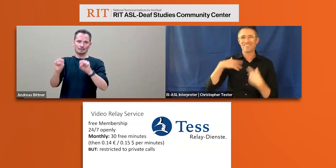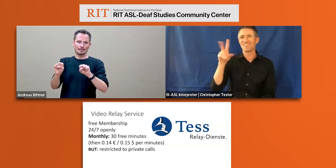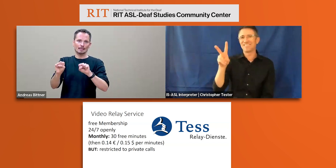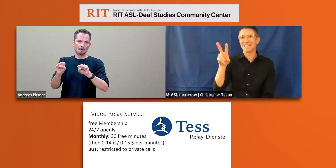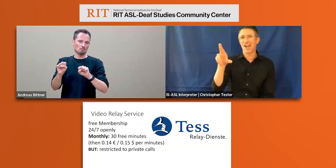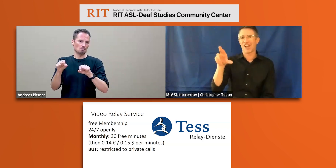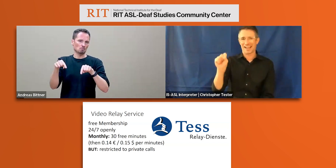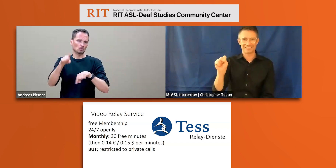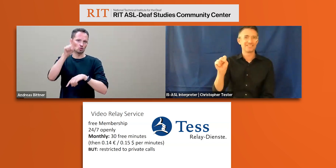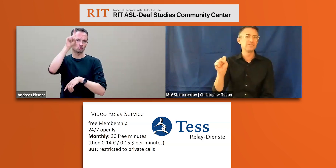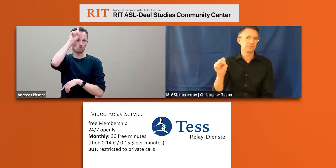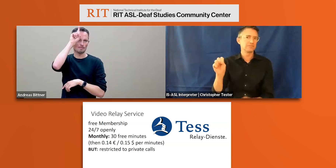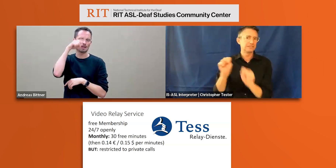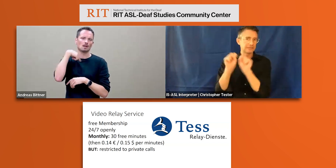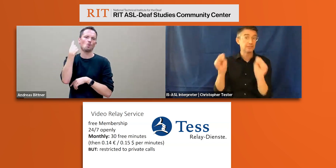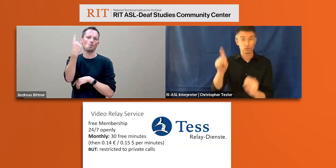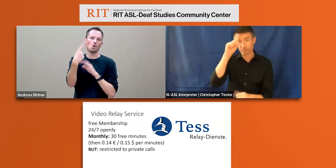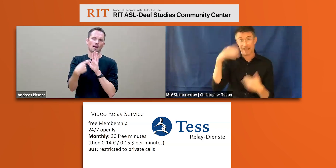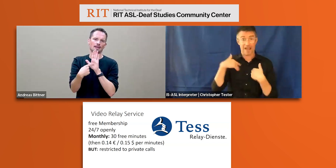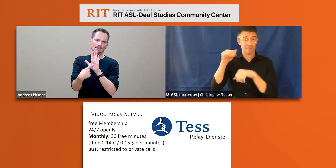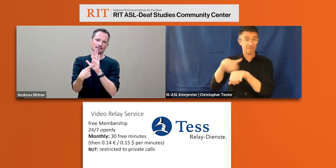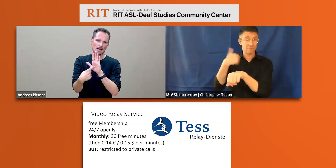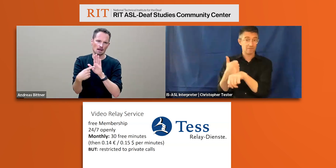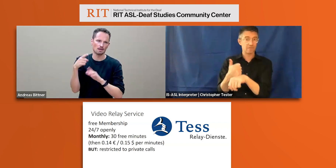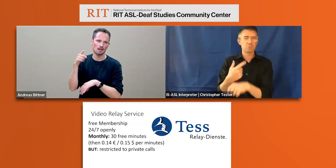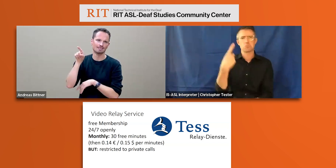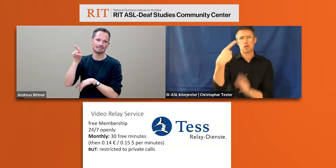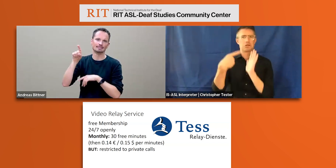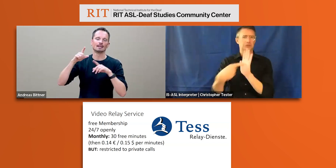So, we also have video relay services.